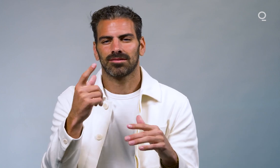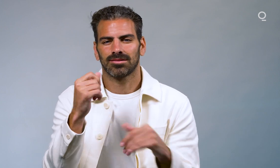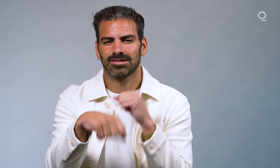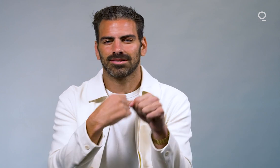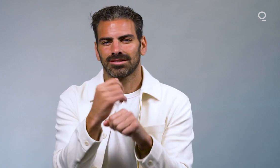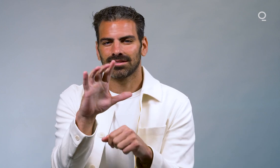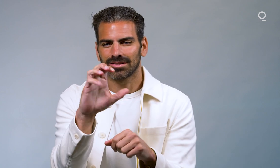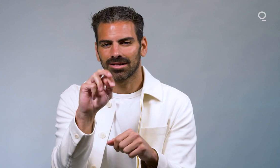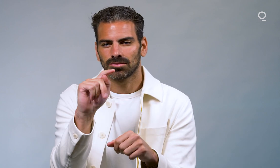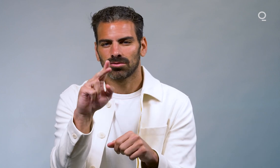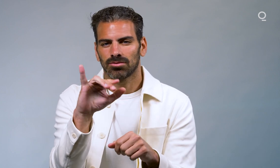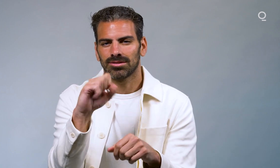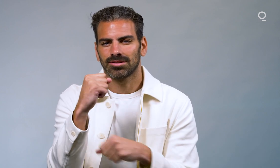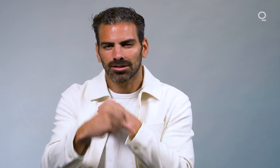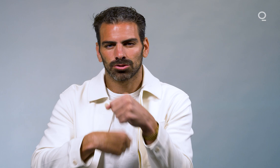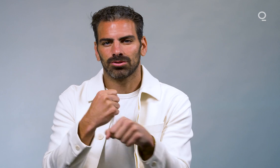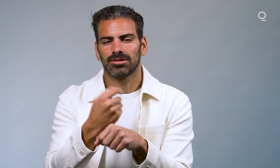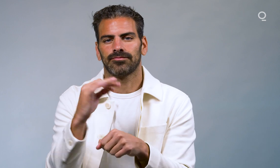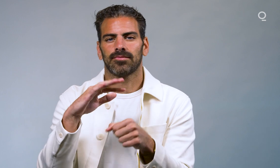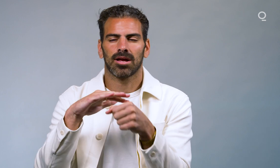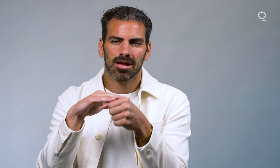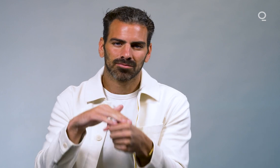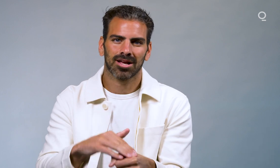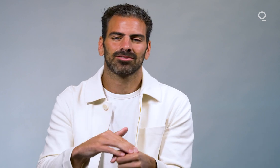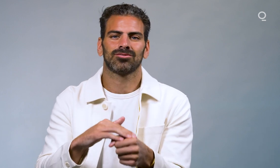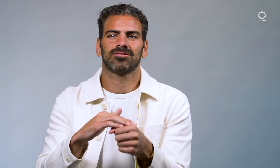but this has been centuries and centuries of oppression